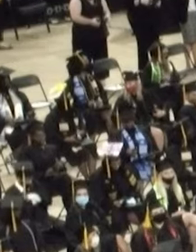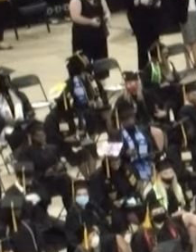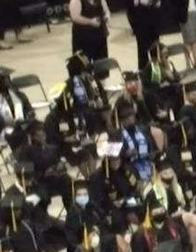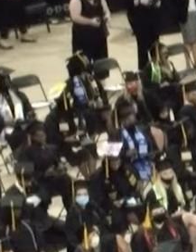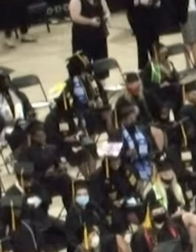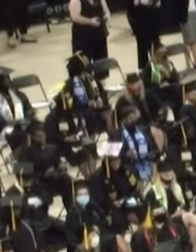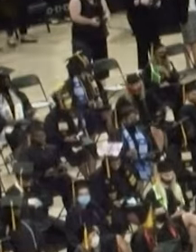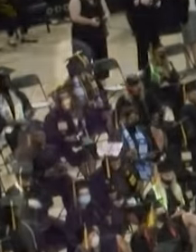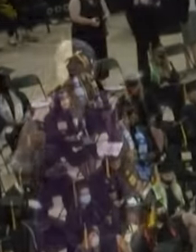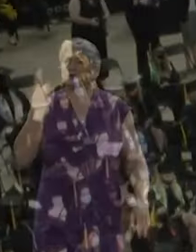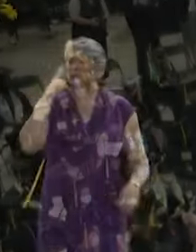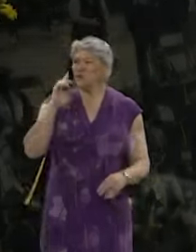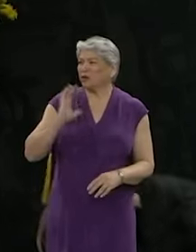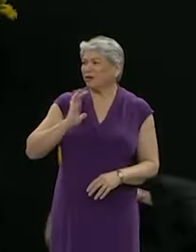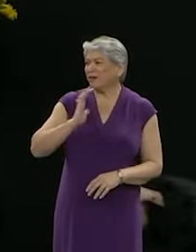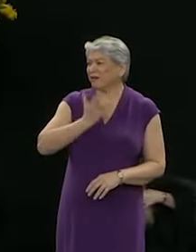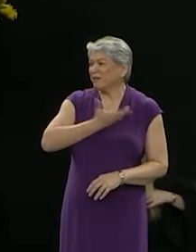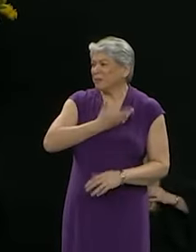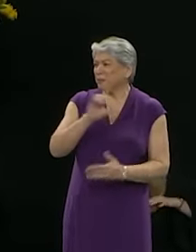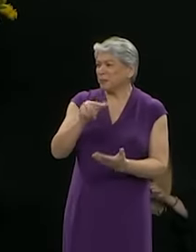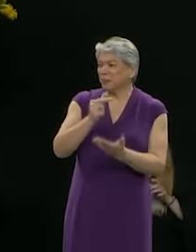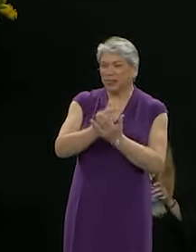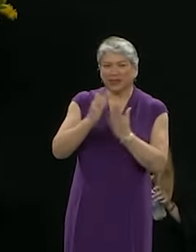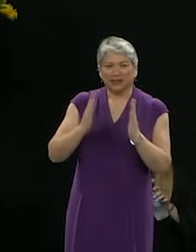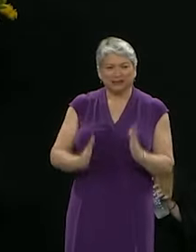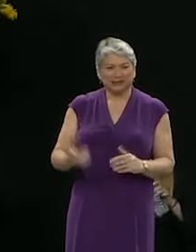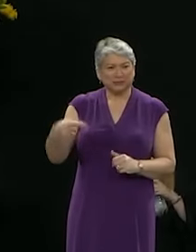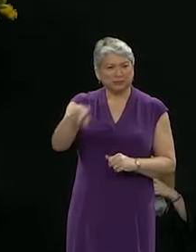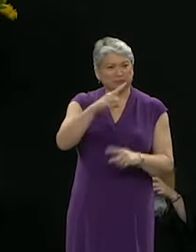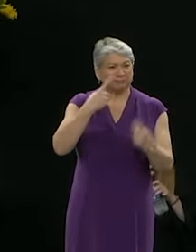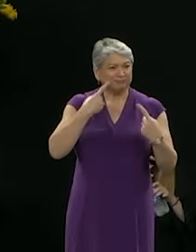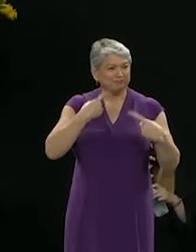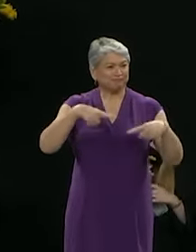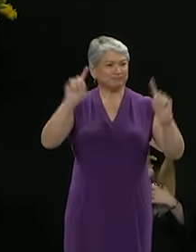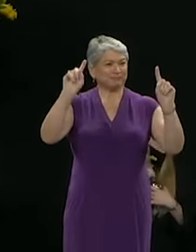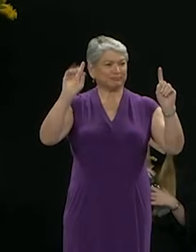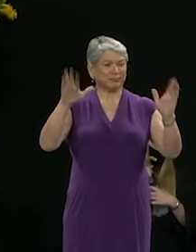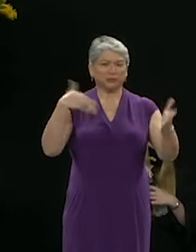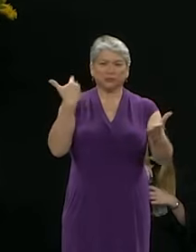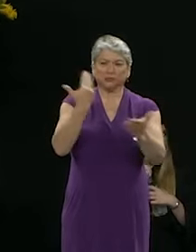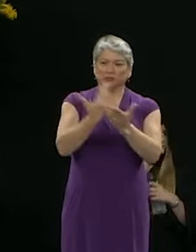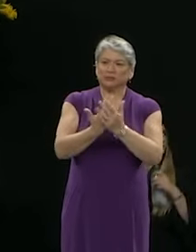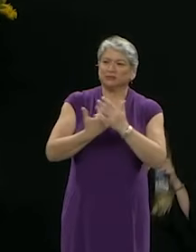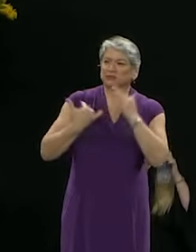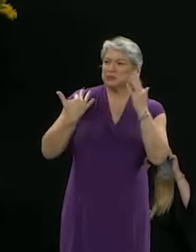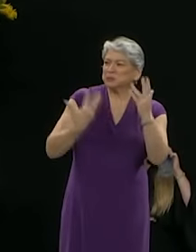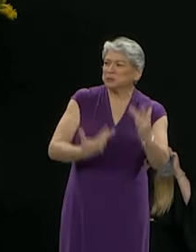To all of our graduates, you have made it. You have arrived at this long-awaited milestone,